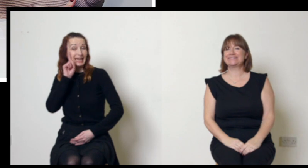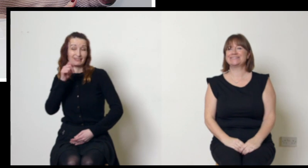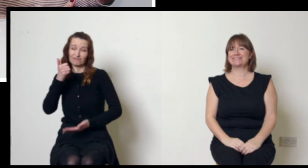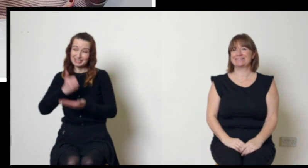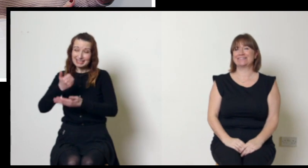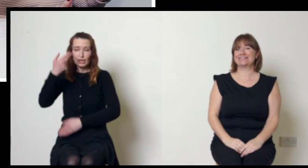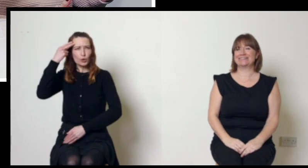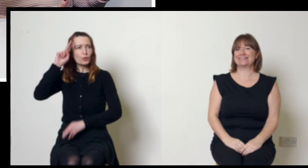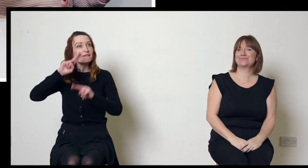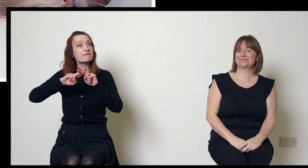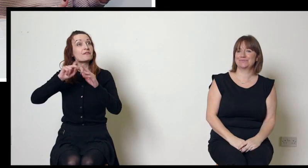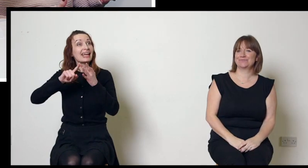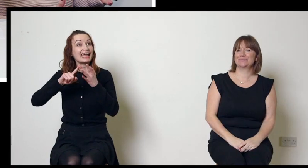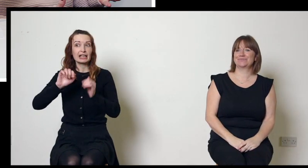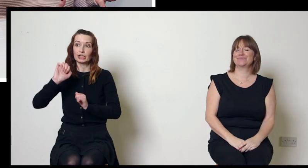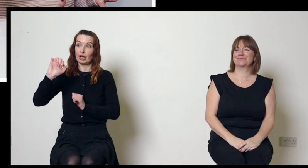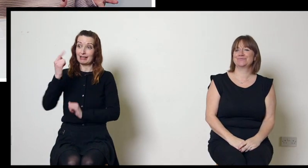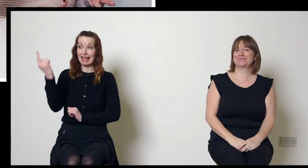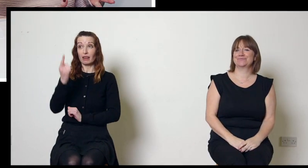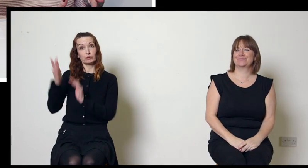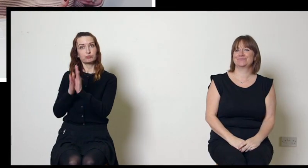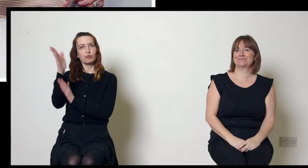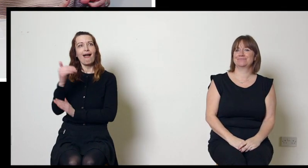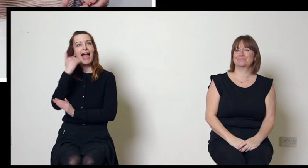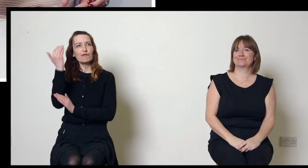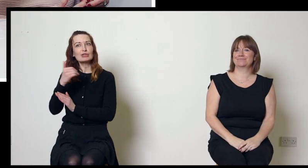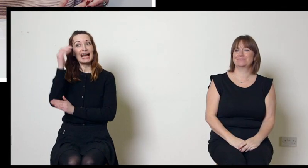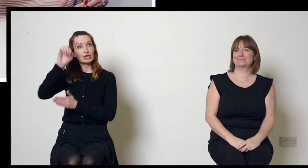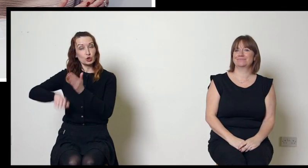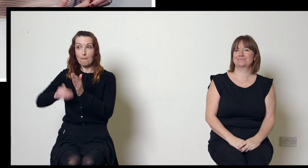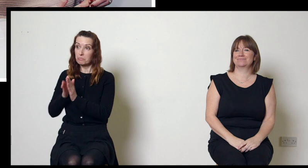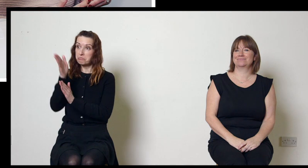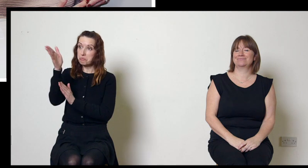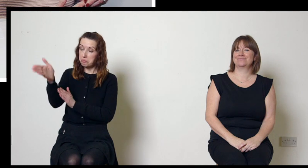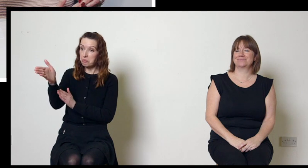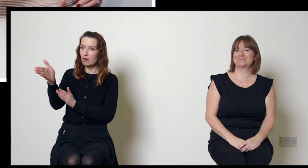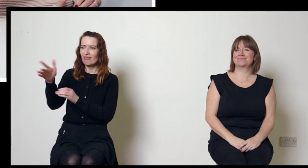basically be in the space, in the shop, in the space, right every day and Fi has…